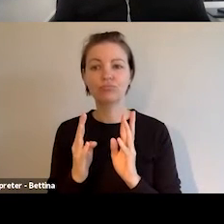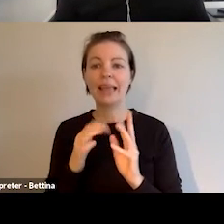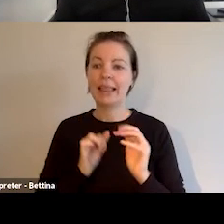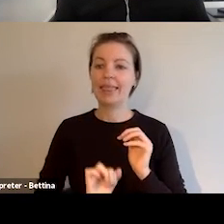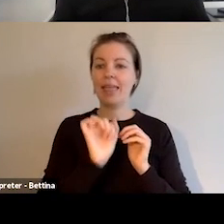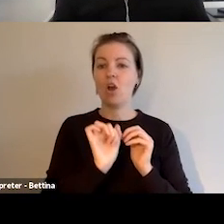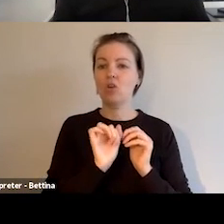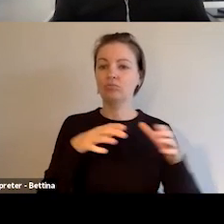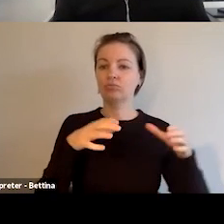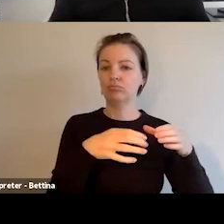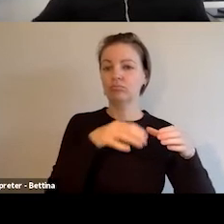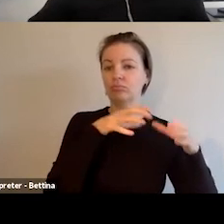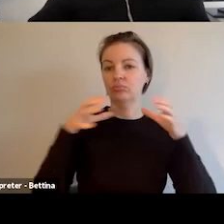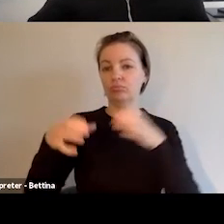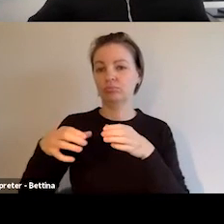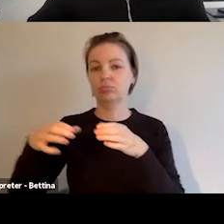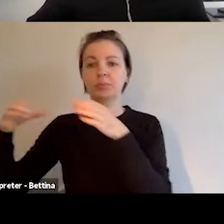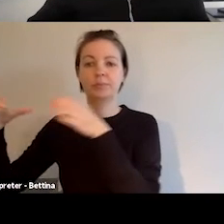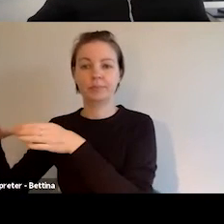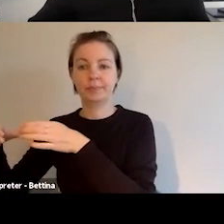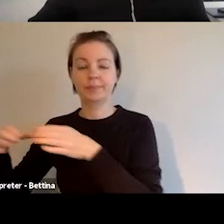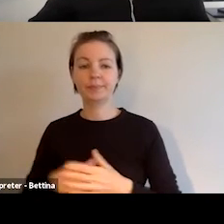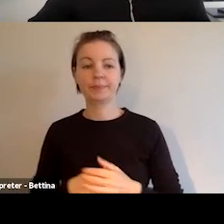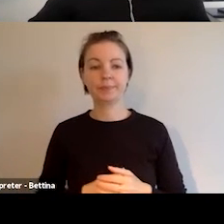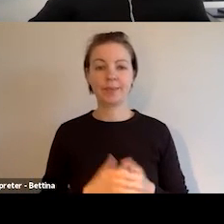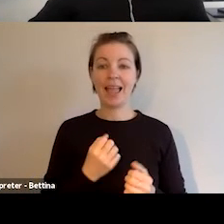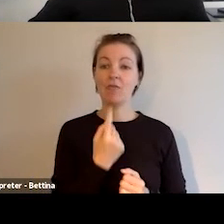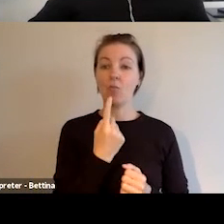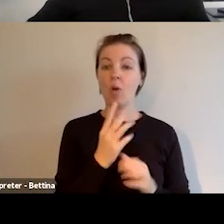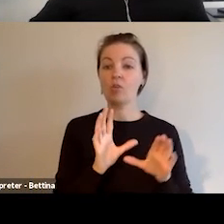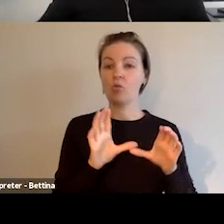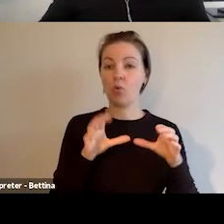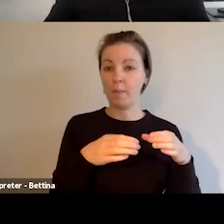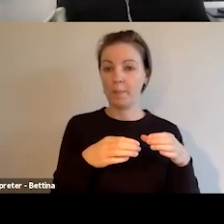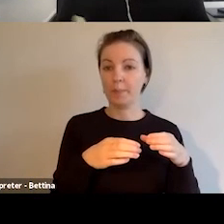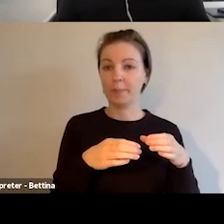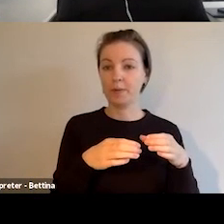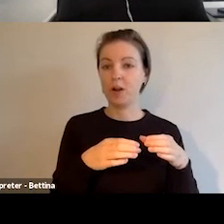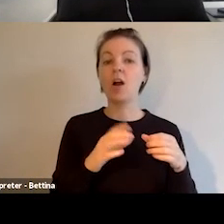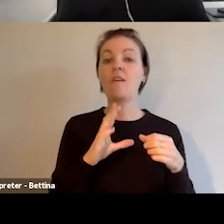So in these sessions we have one discipline group and they come from multiple projects.